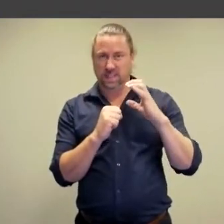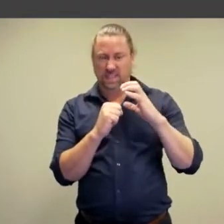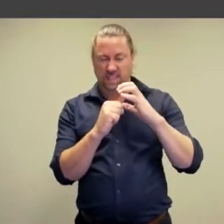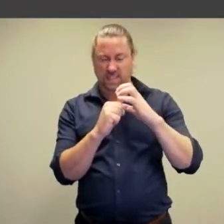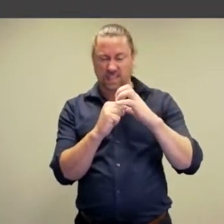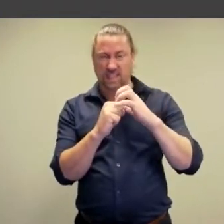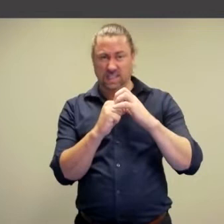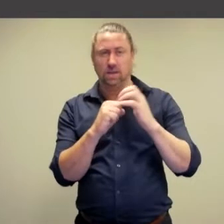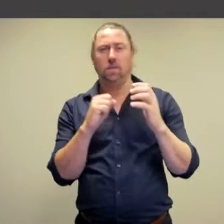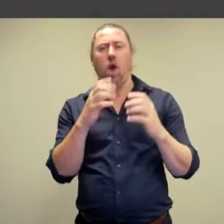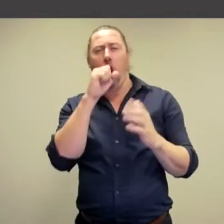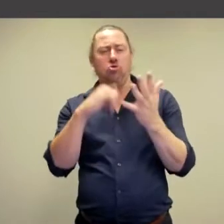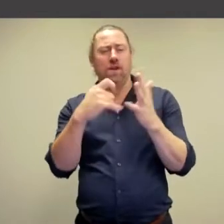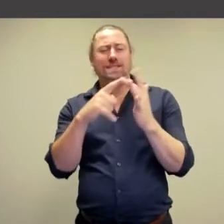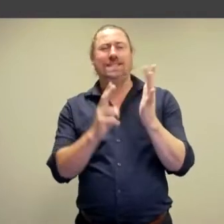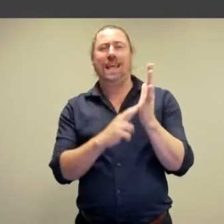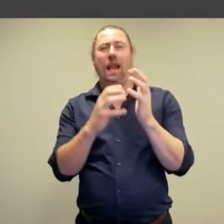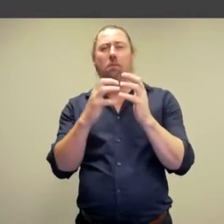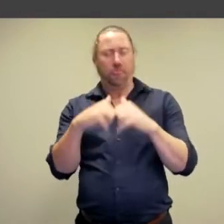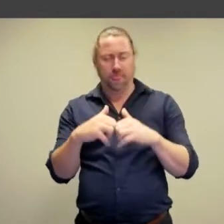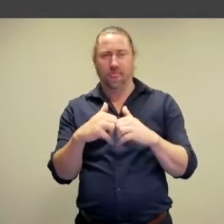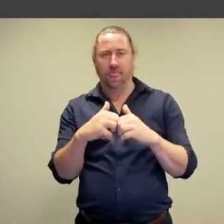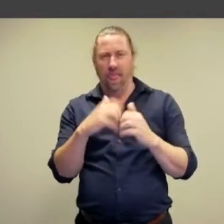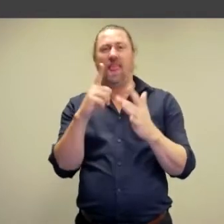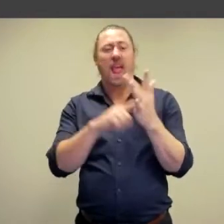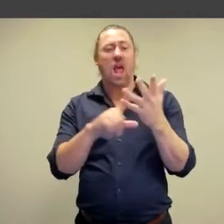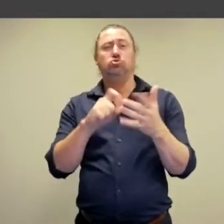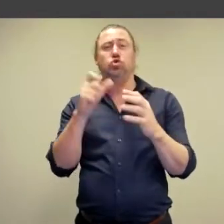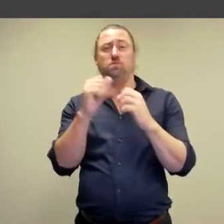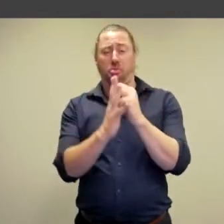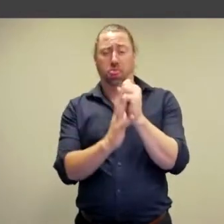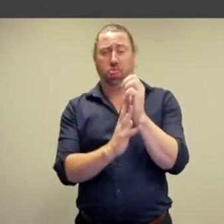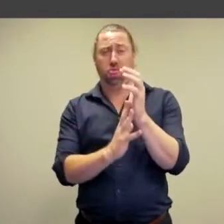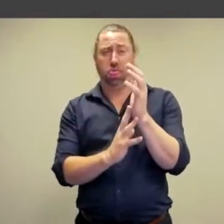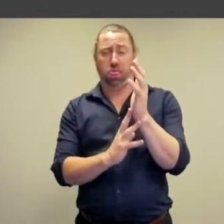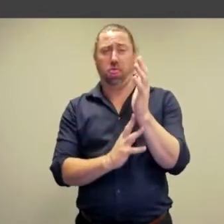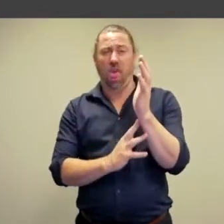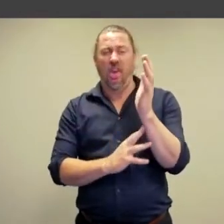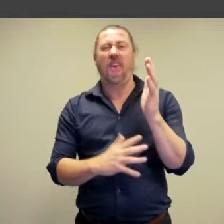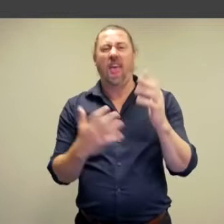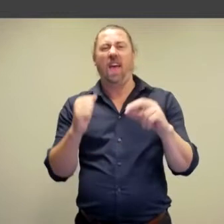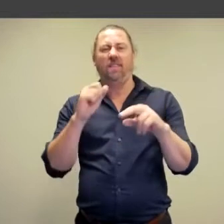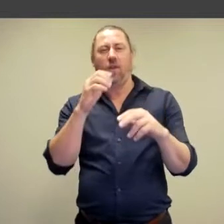inevitably breaks, juice oozes everywhere